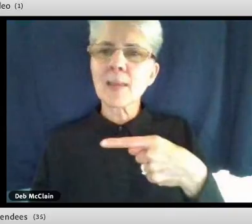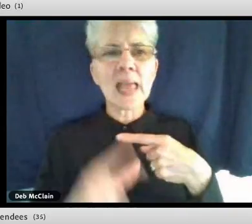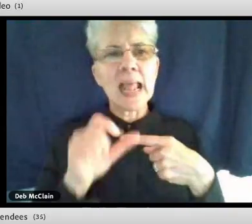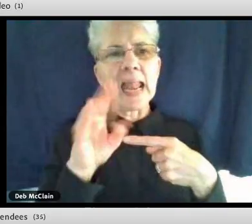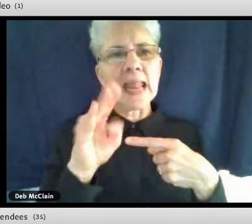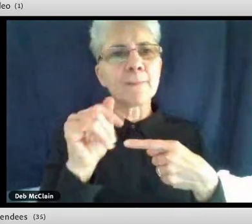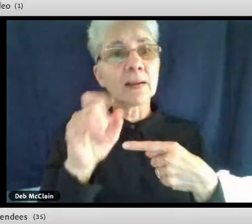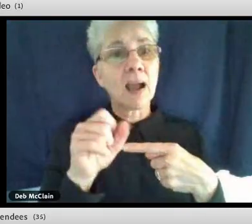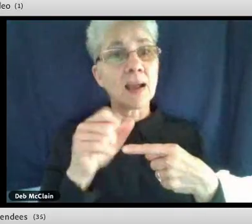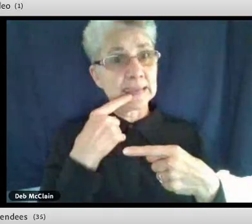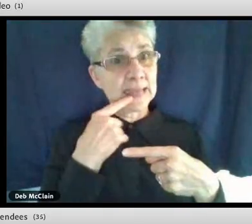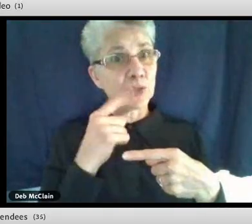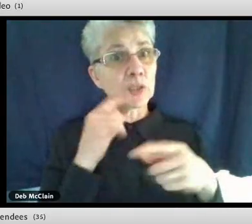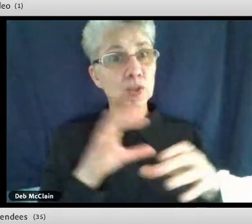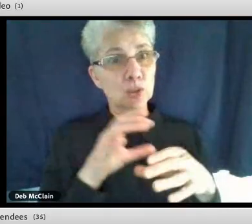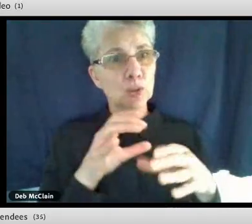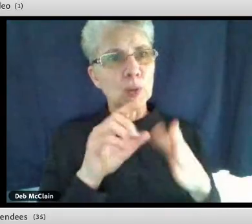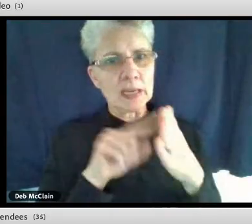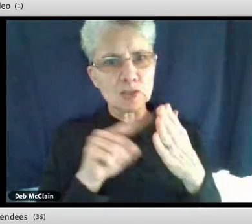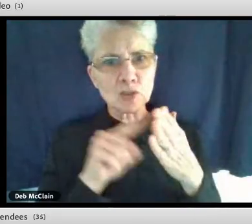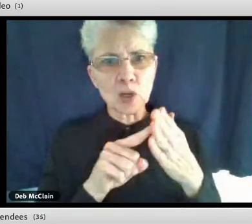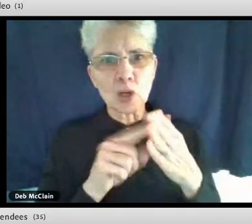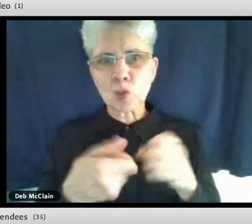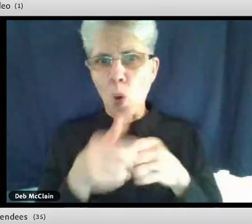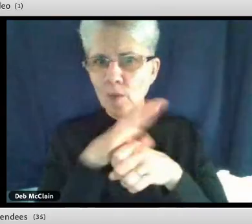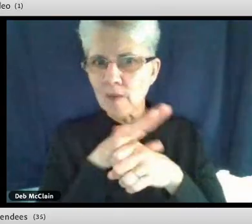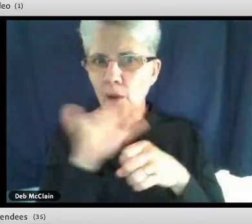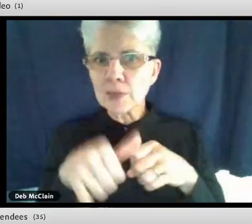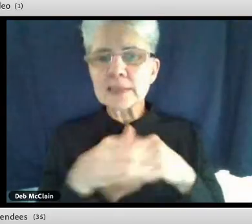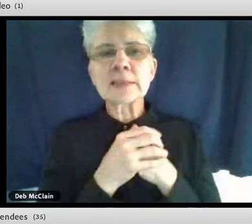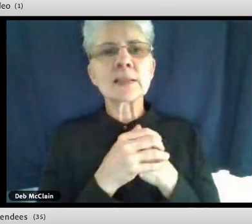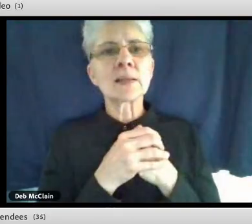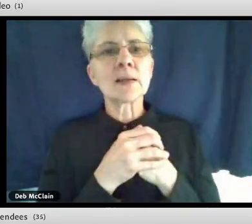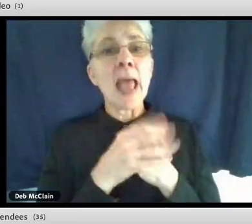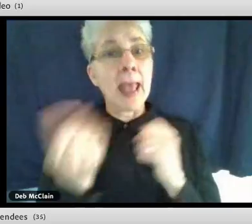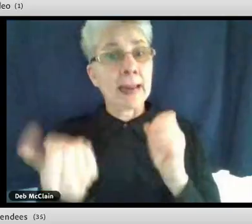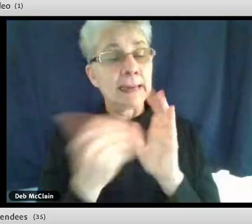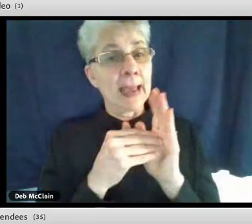you can do a search for coronavirus,